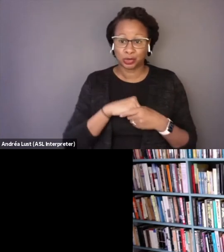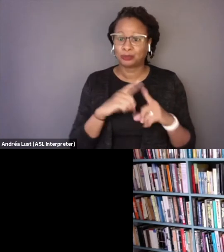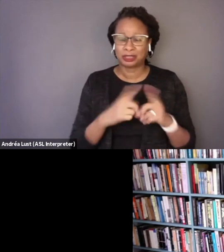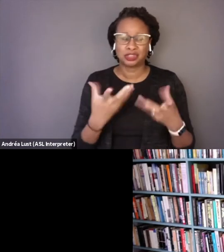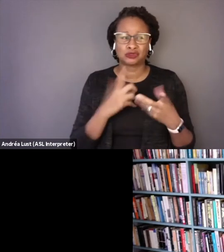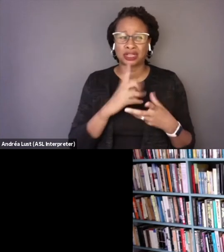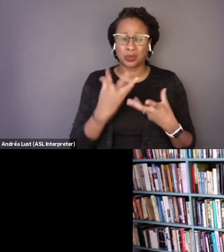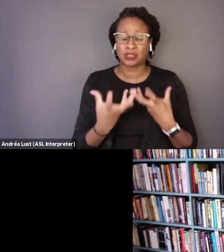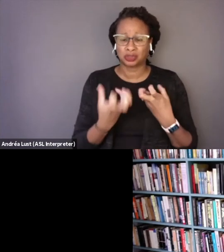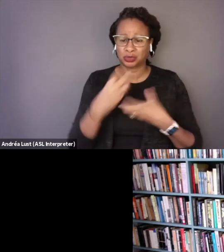with what you were doing?